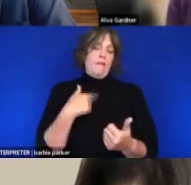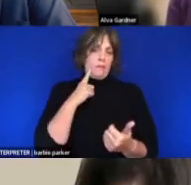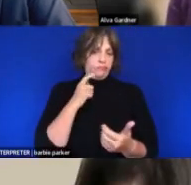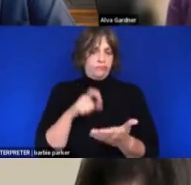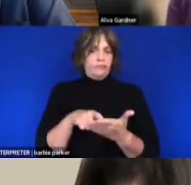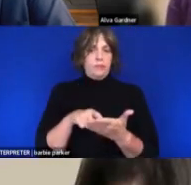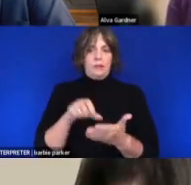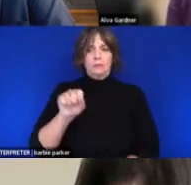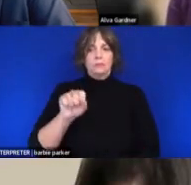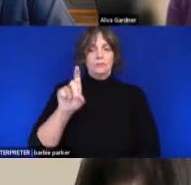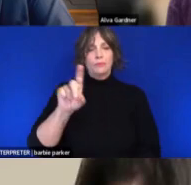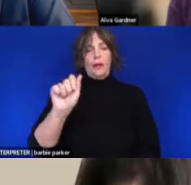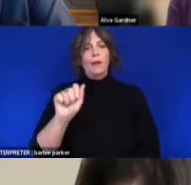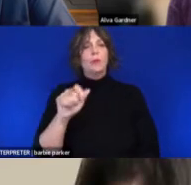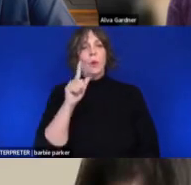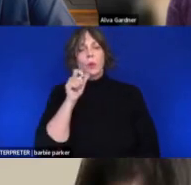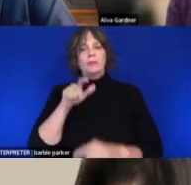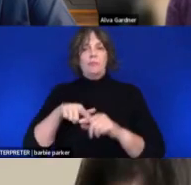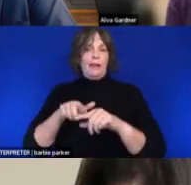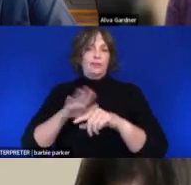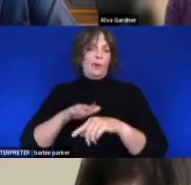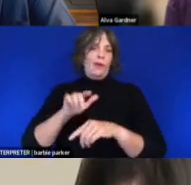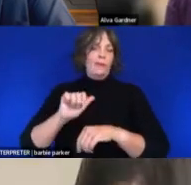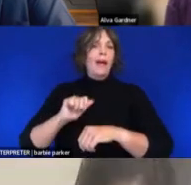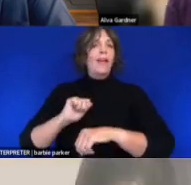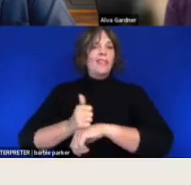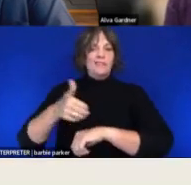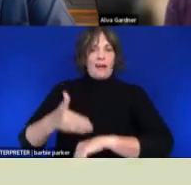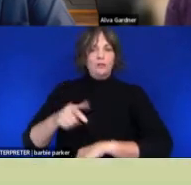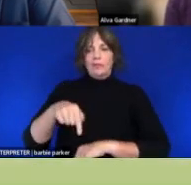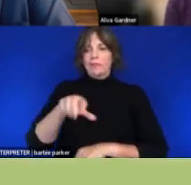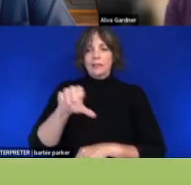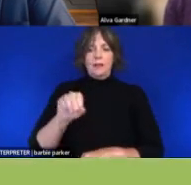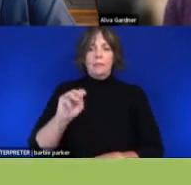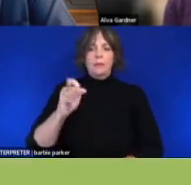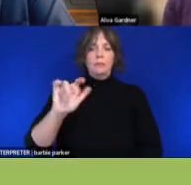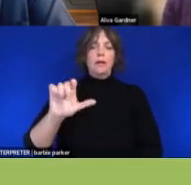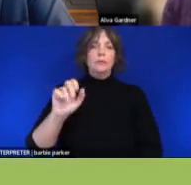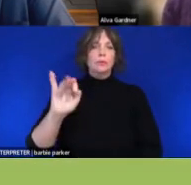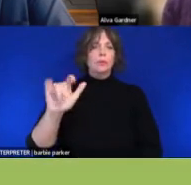Smull, who's the founder of our company, is he really had a focus and a mindset to think about, how can we take